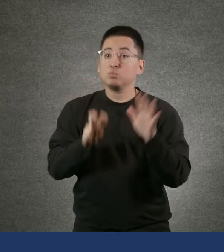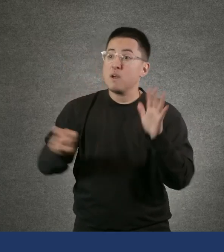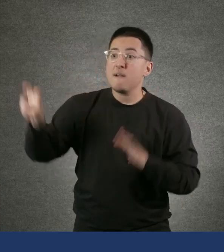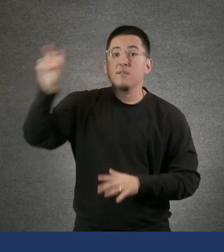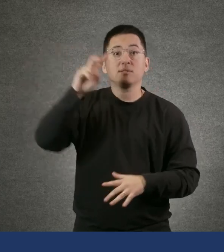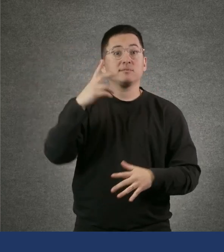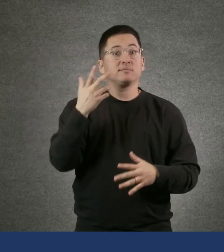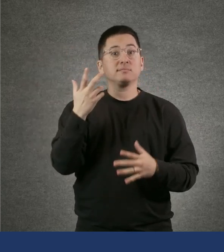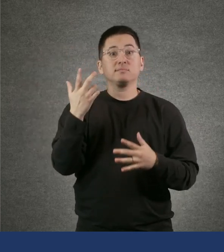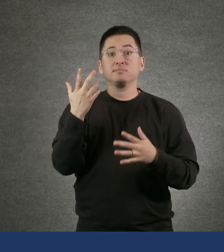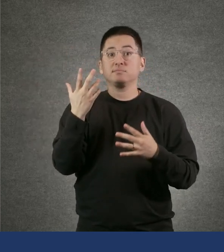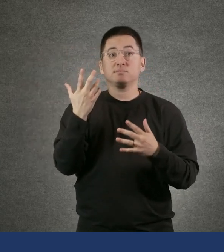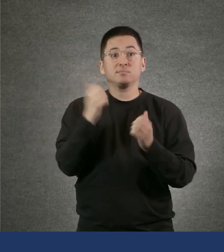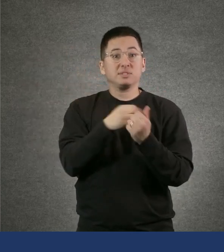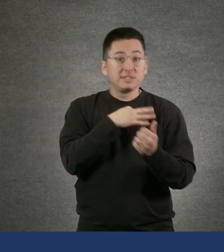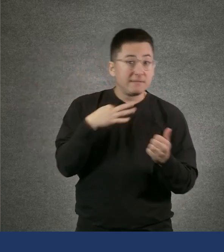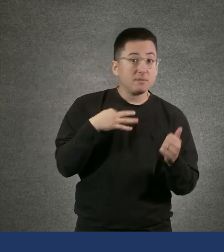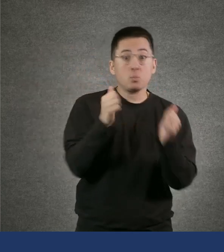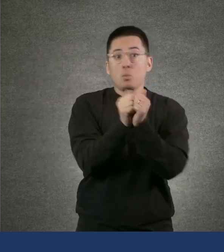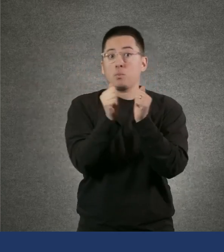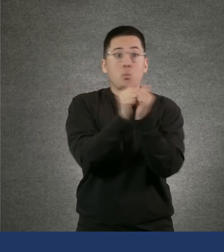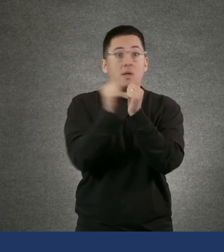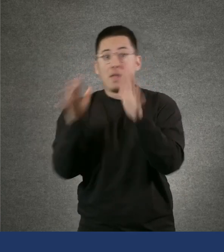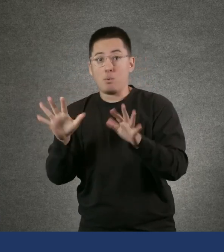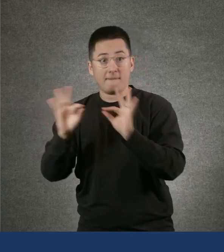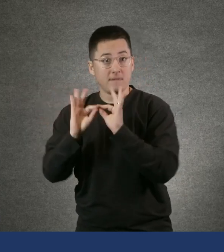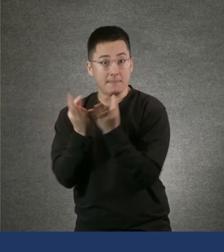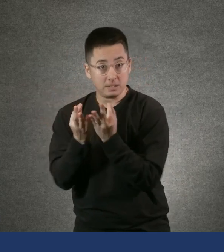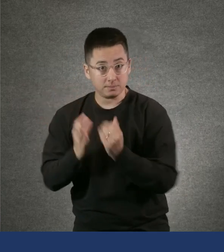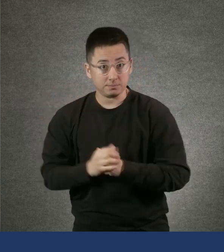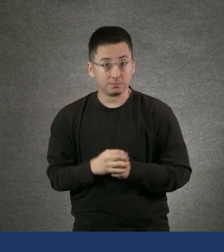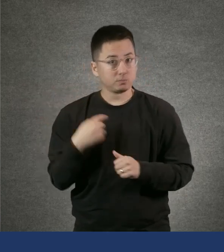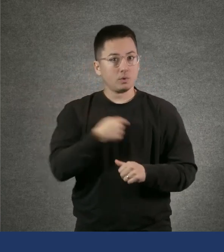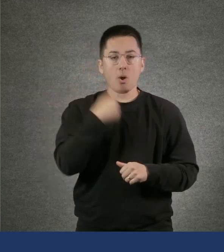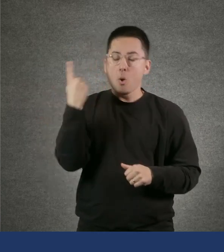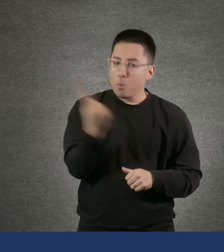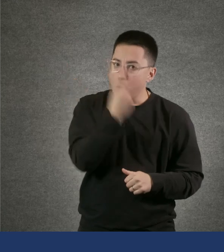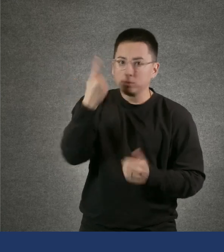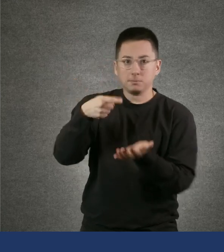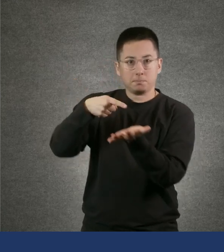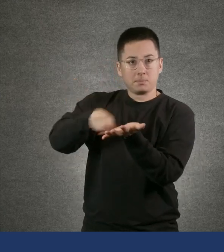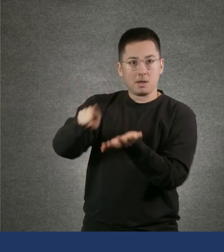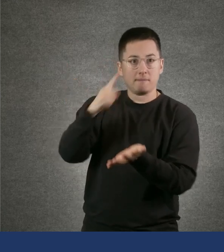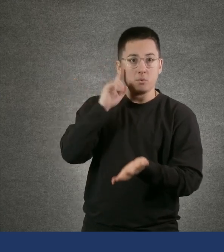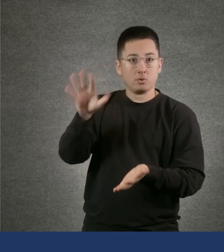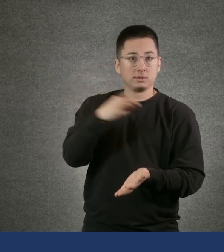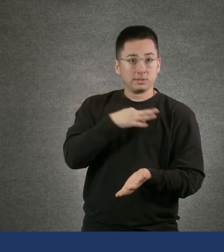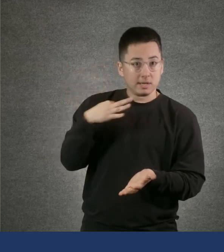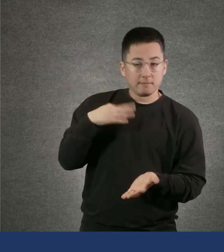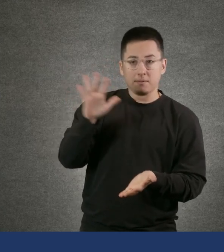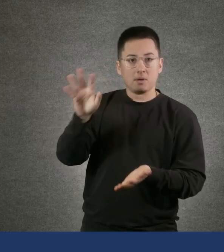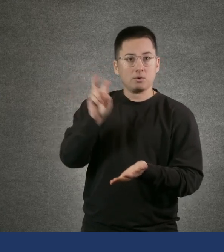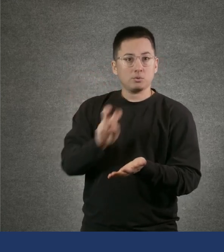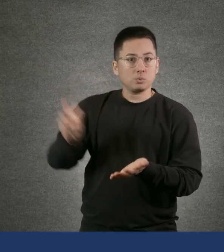We always paid for staff travel expenses. The waiver paid for wages for staff via CDCS, the same